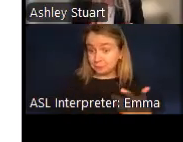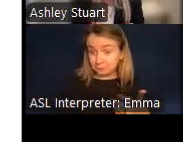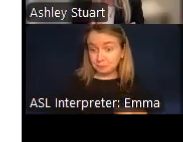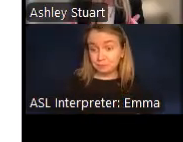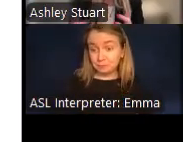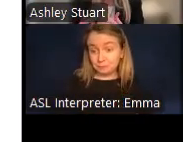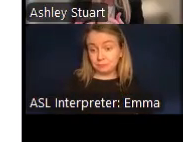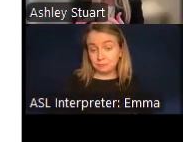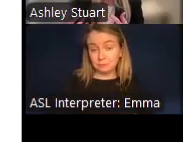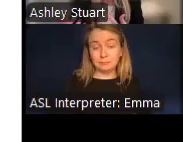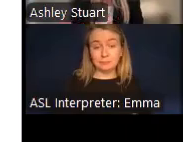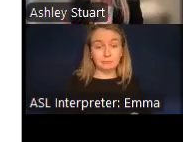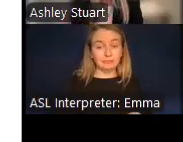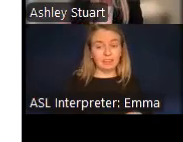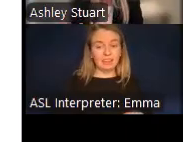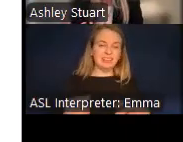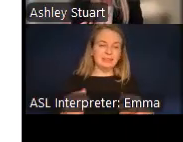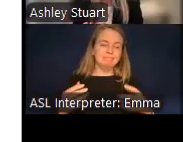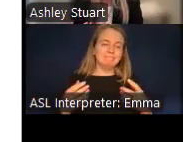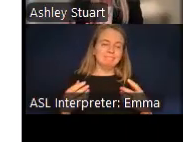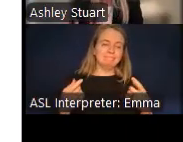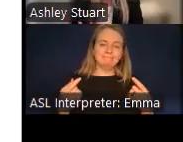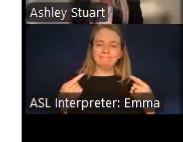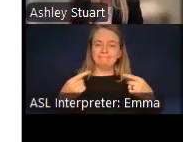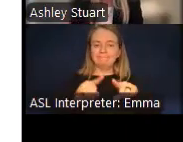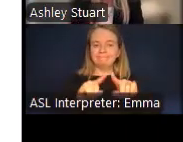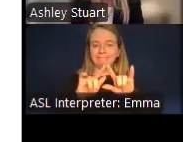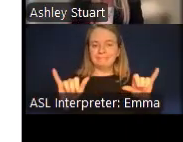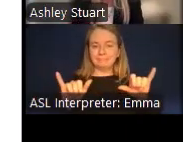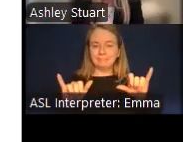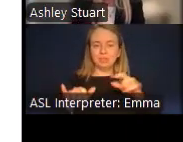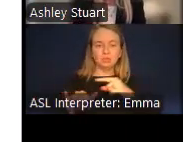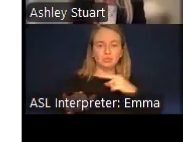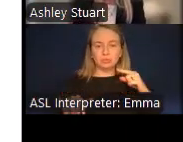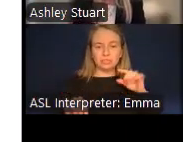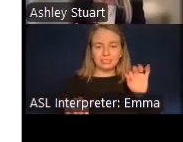co occurring risk factors with the aggressive behaviors. So